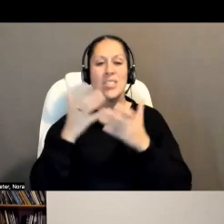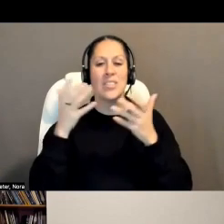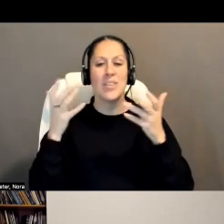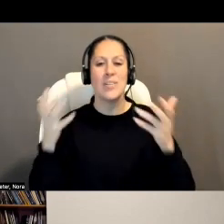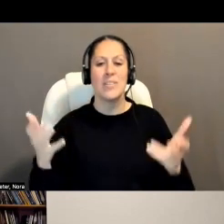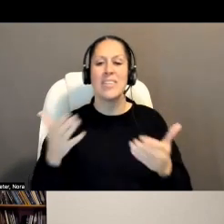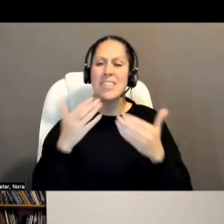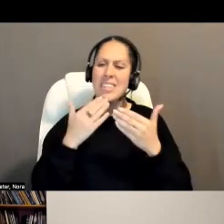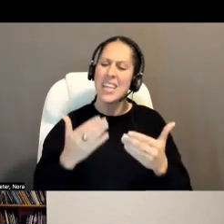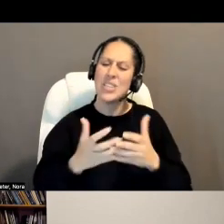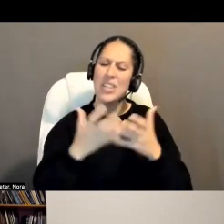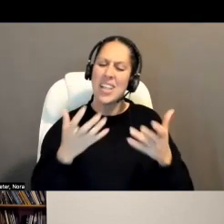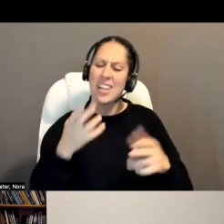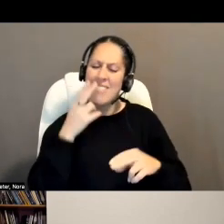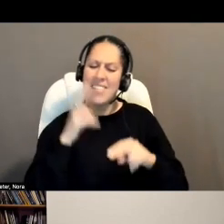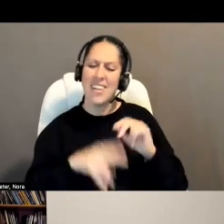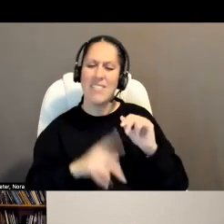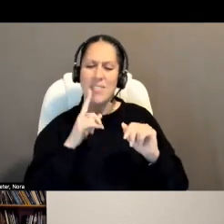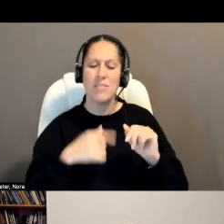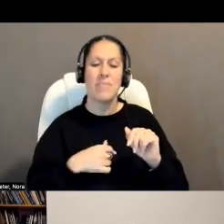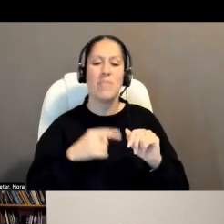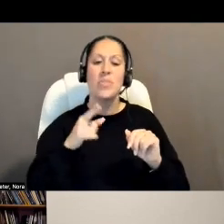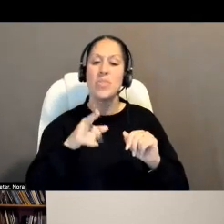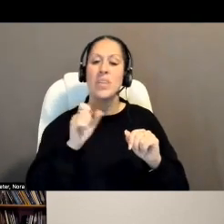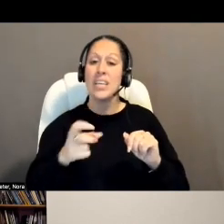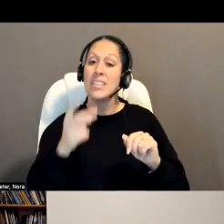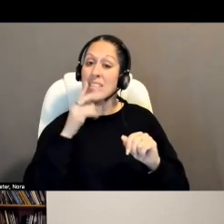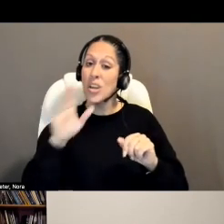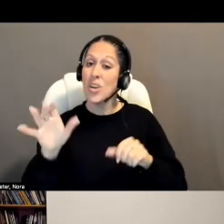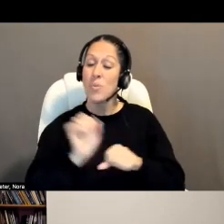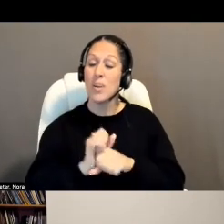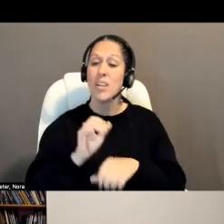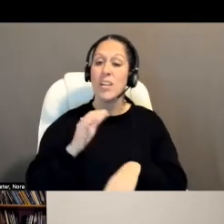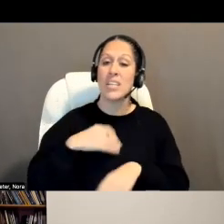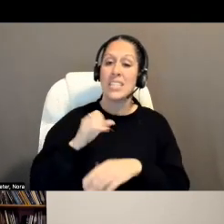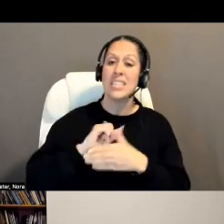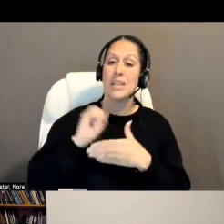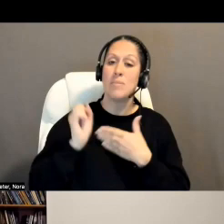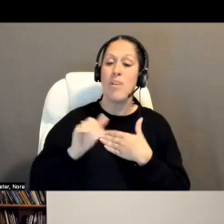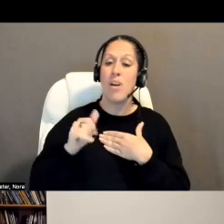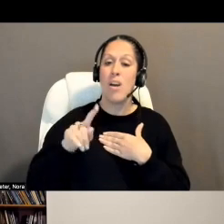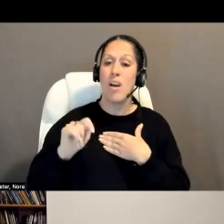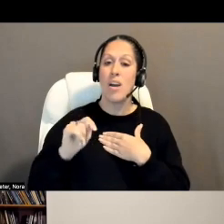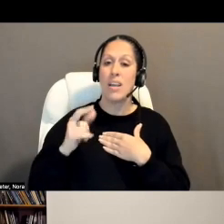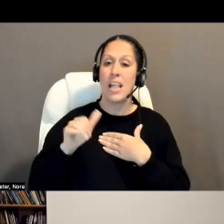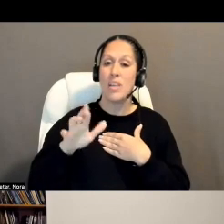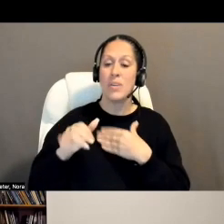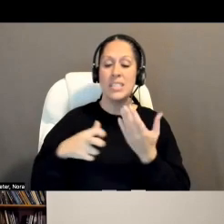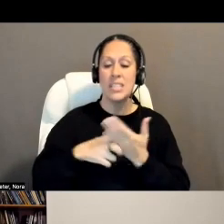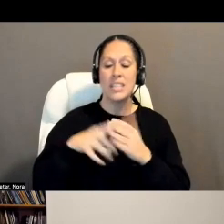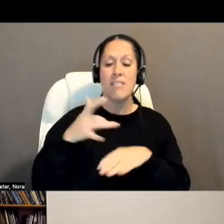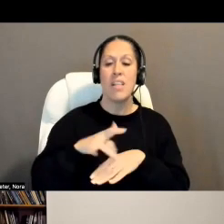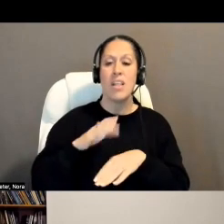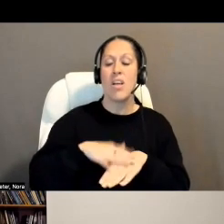This was a lot of fun. You can see her works at our September Art Gallery. [Free] tickets are available on Eventbrite.